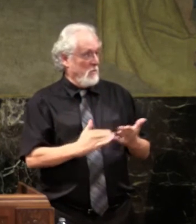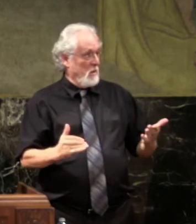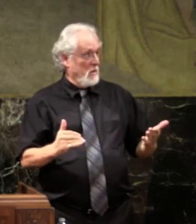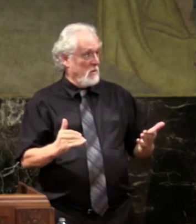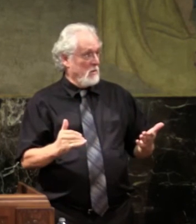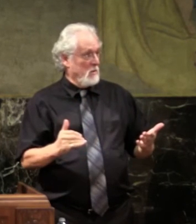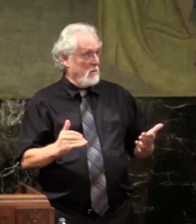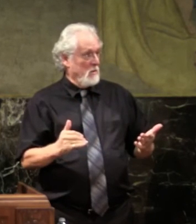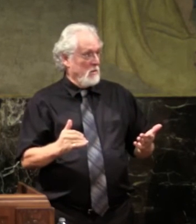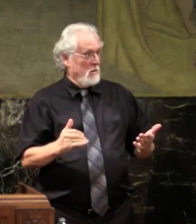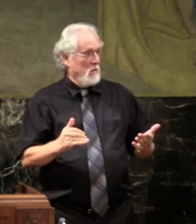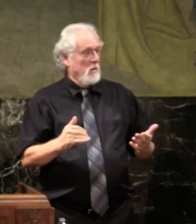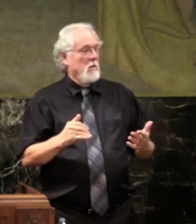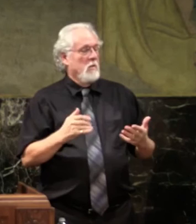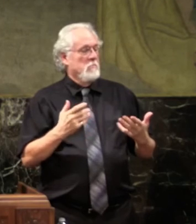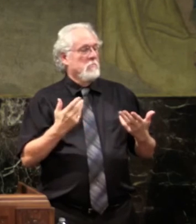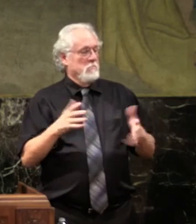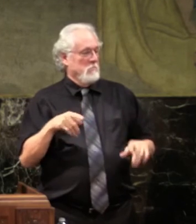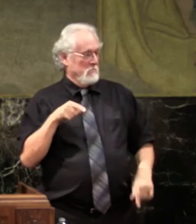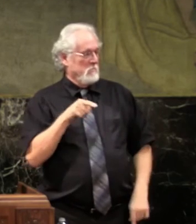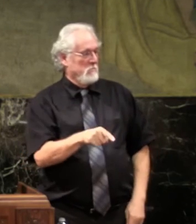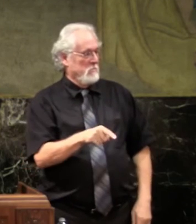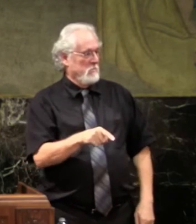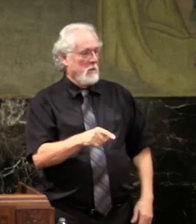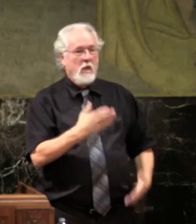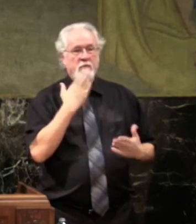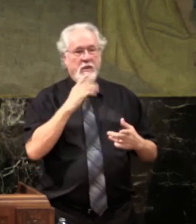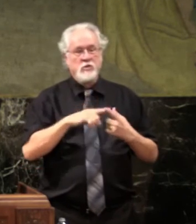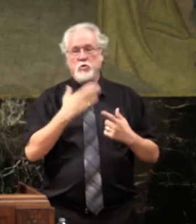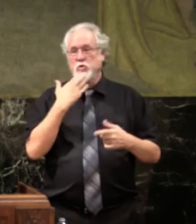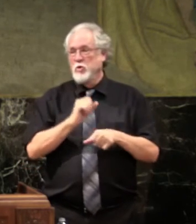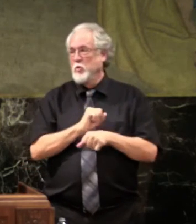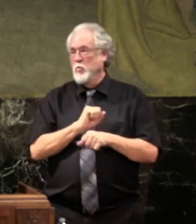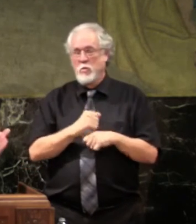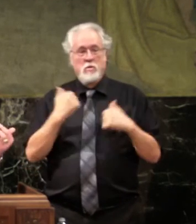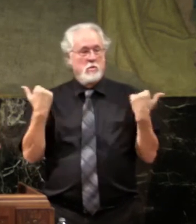or in place and and thanks to the good work done by the task force in by the